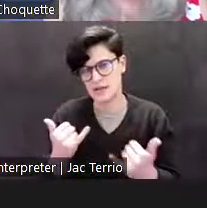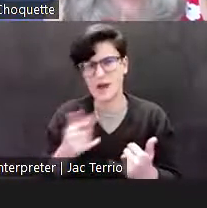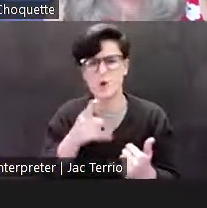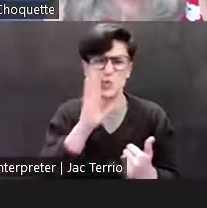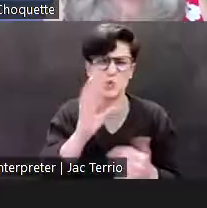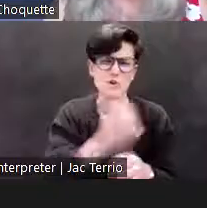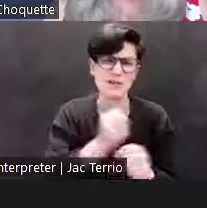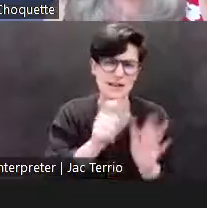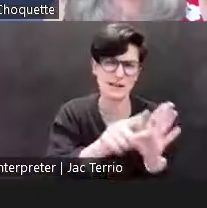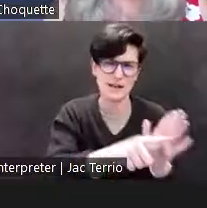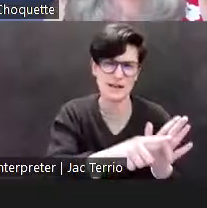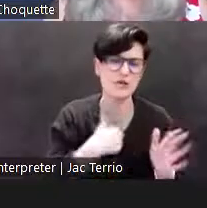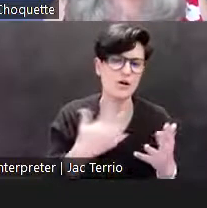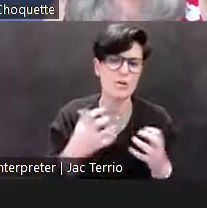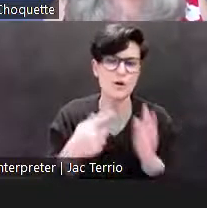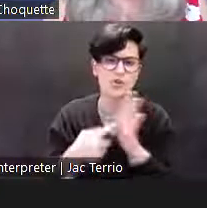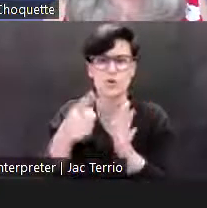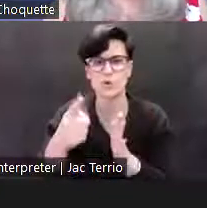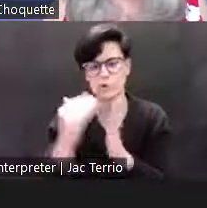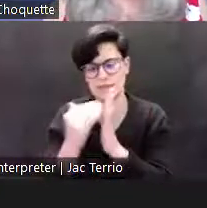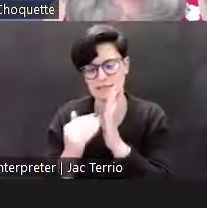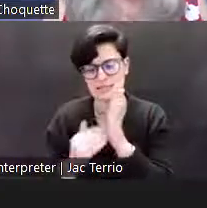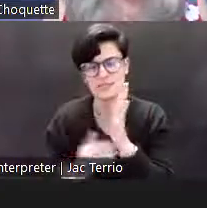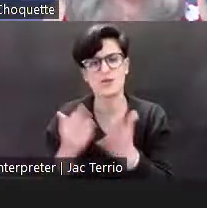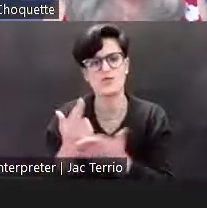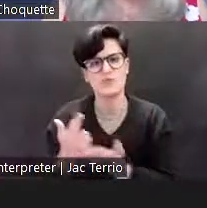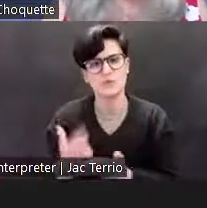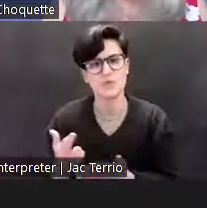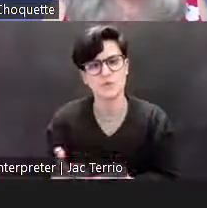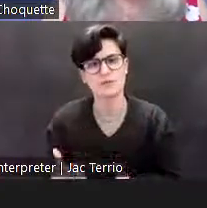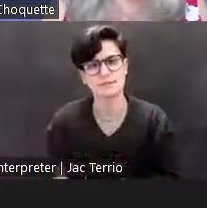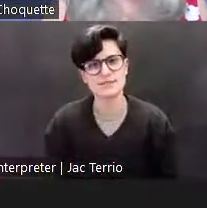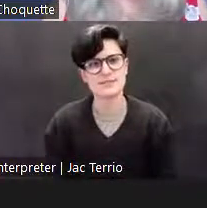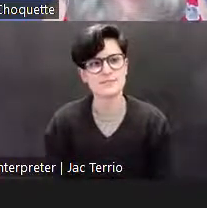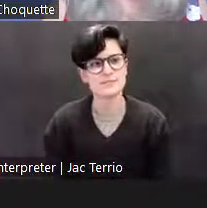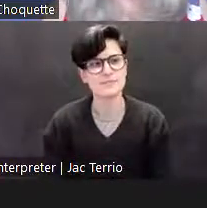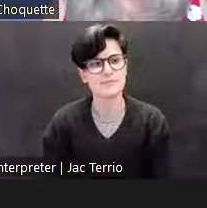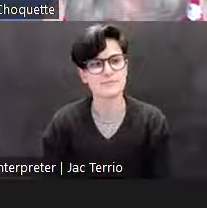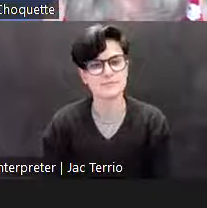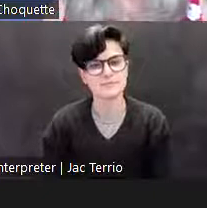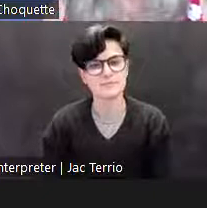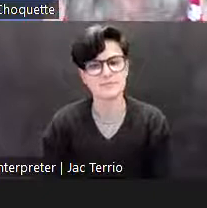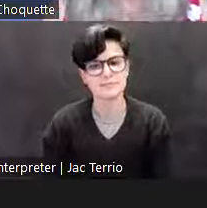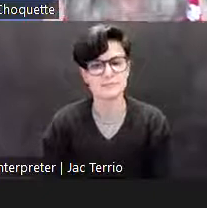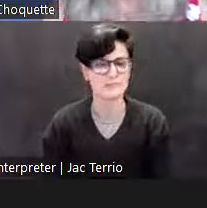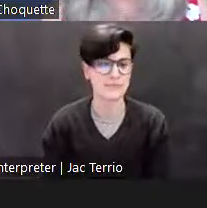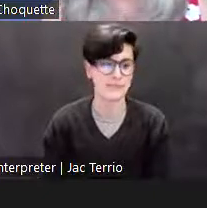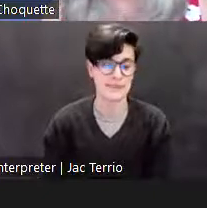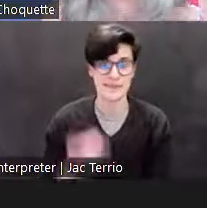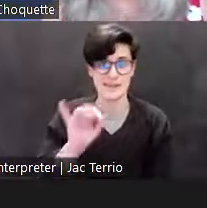15:54:04 Let's of resources 15:54:11 If you have questions about the Connecticut